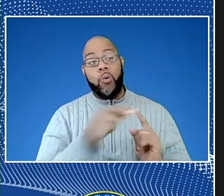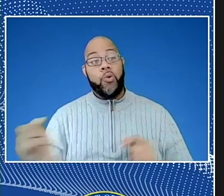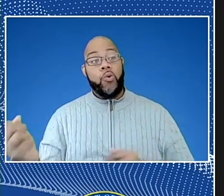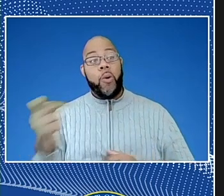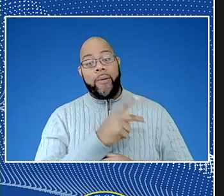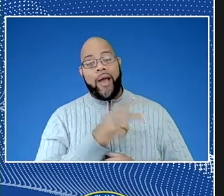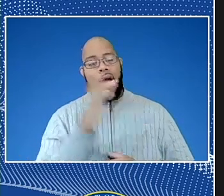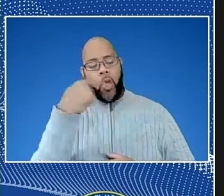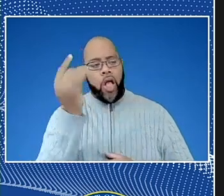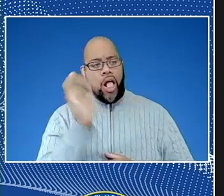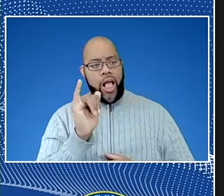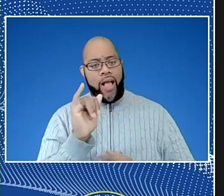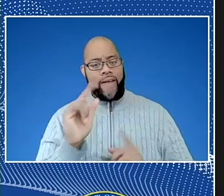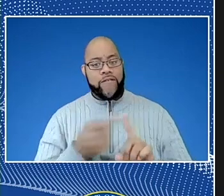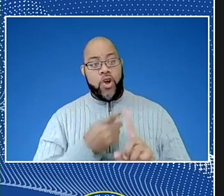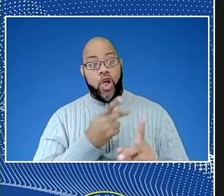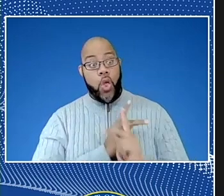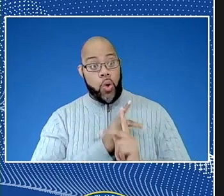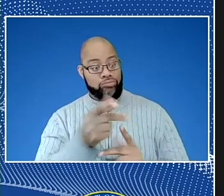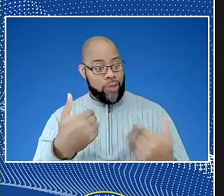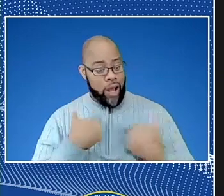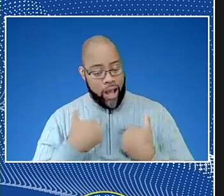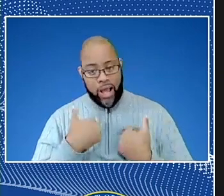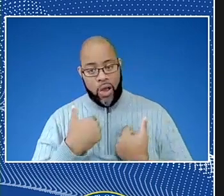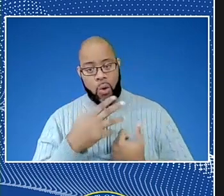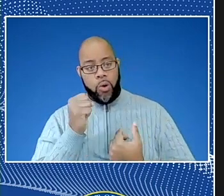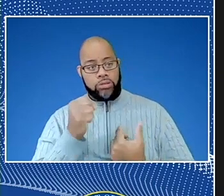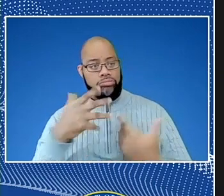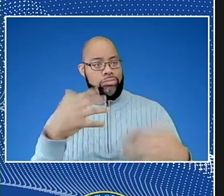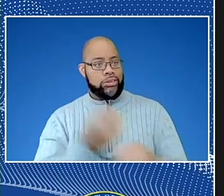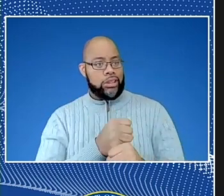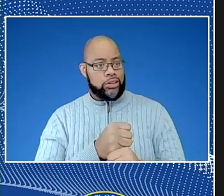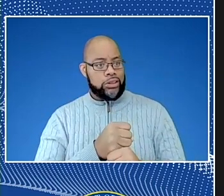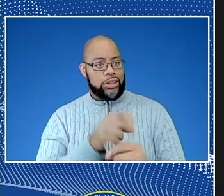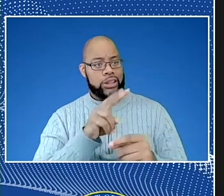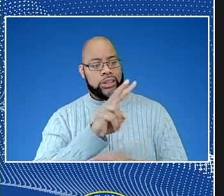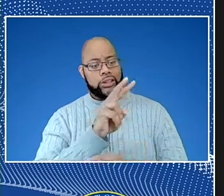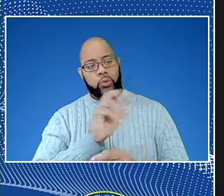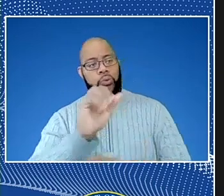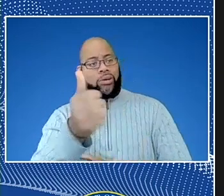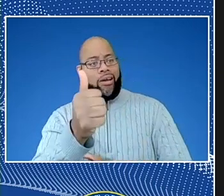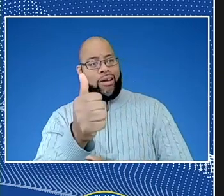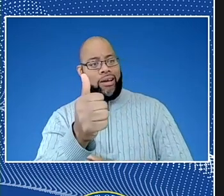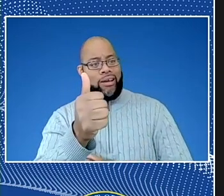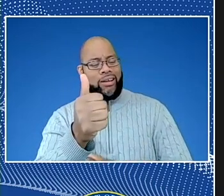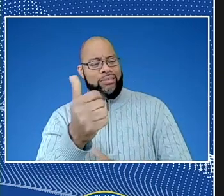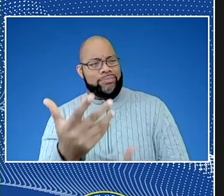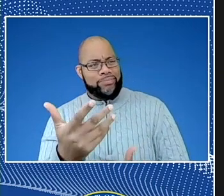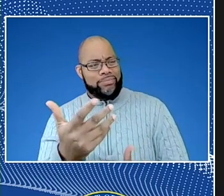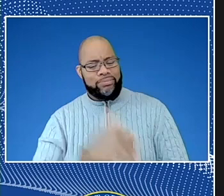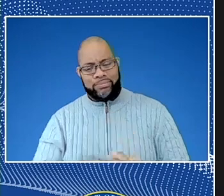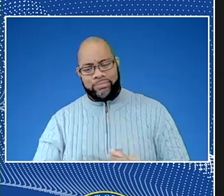like the first loan she ever had was a consolidation in 2010. Well, that's not true.